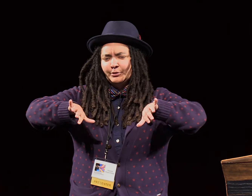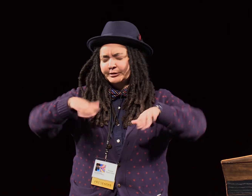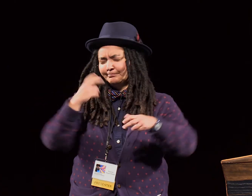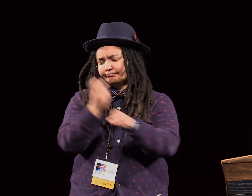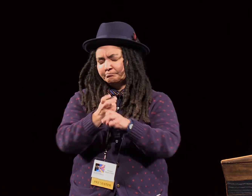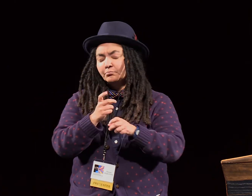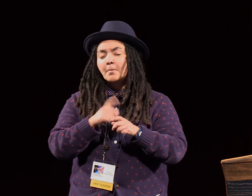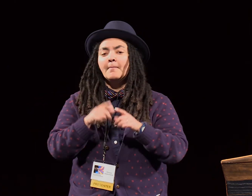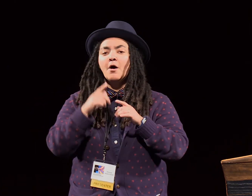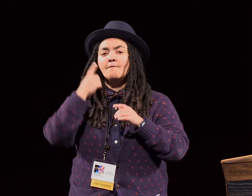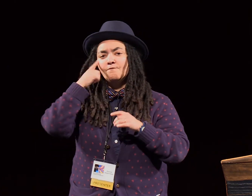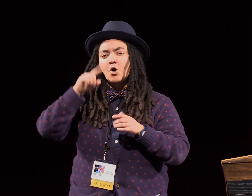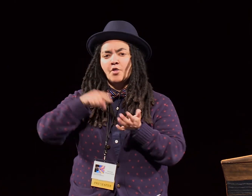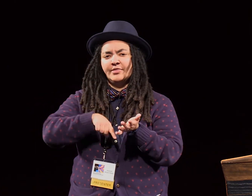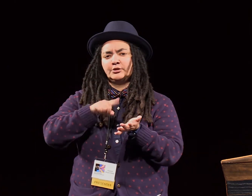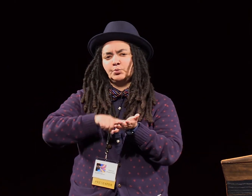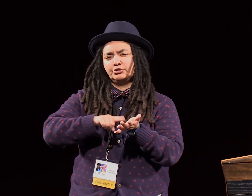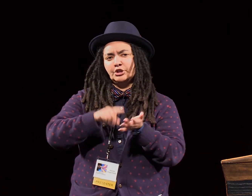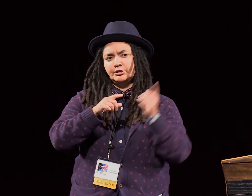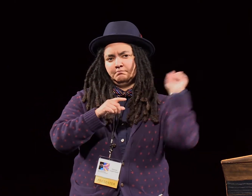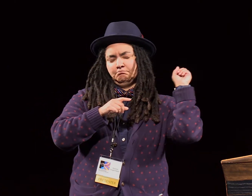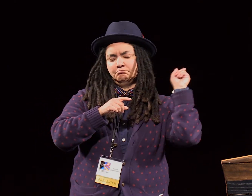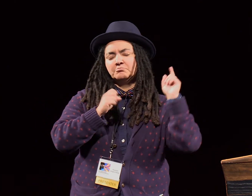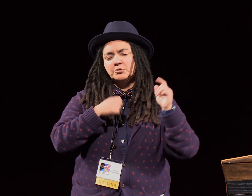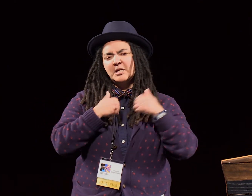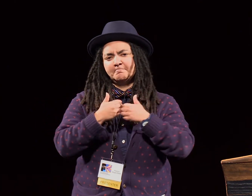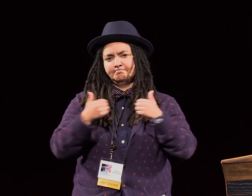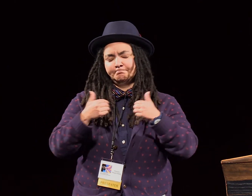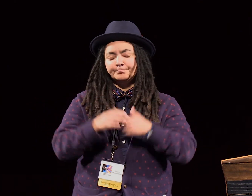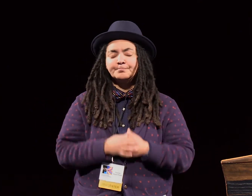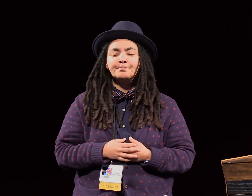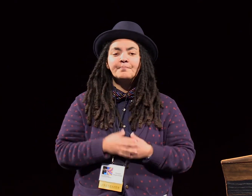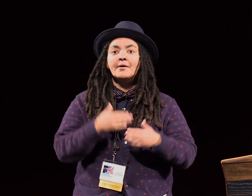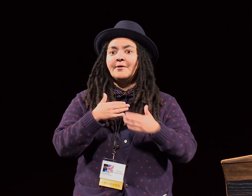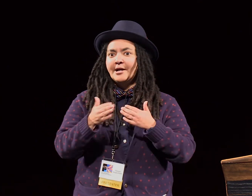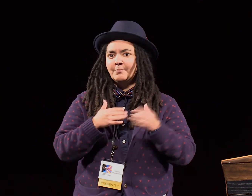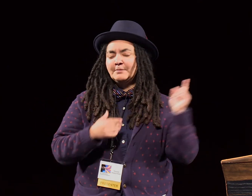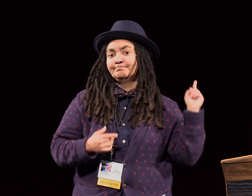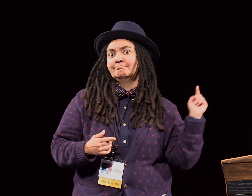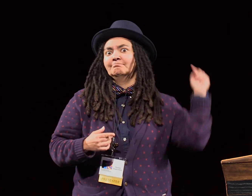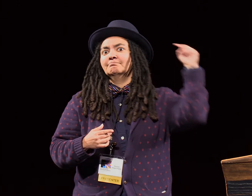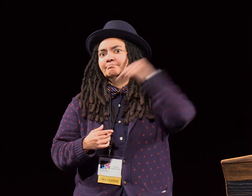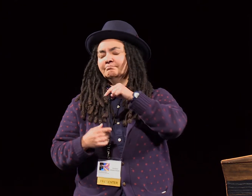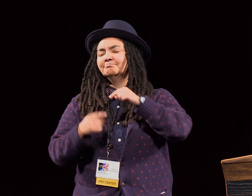It's hard to separate these concepts at times, but for the sake of this research, they are separate.